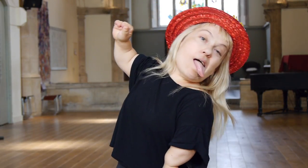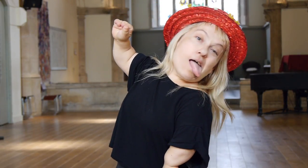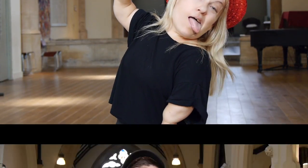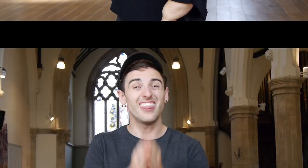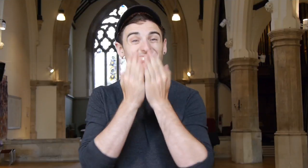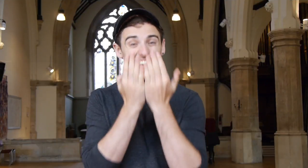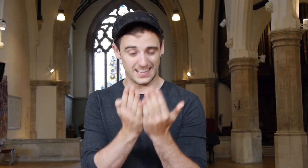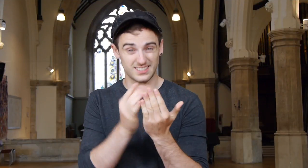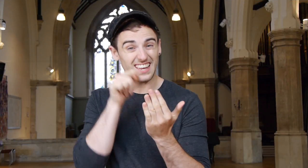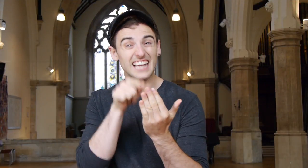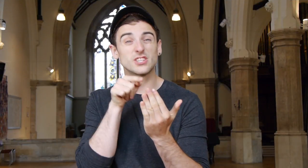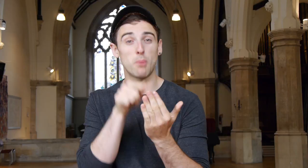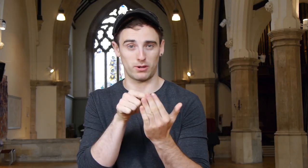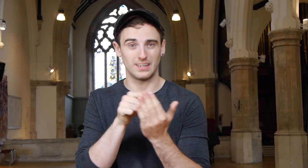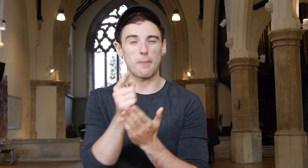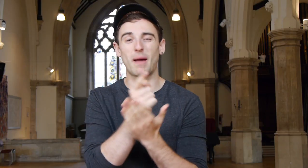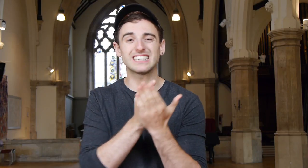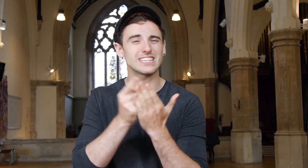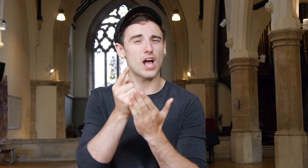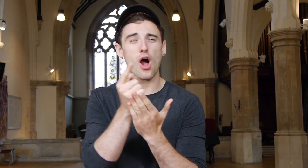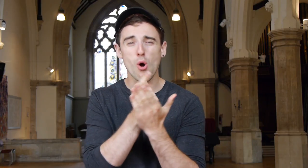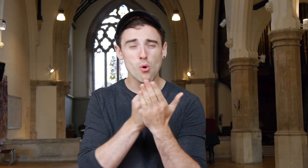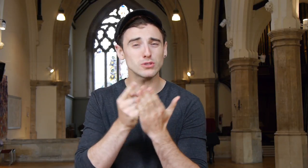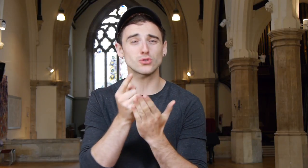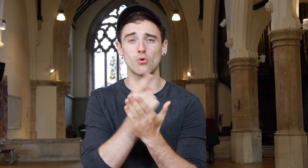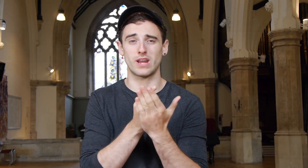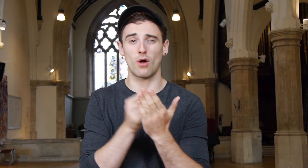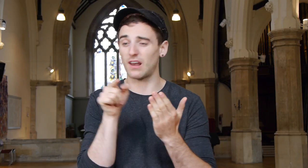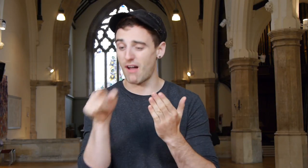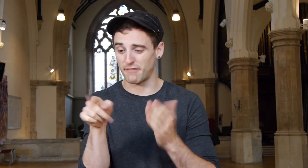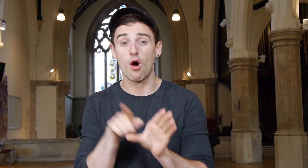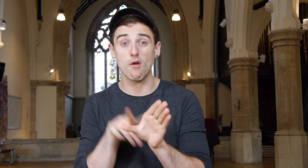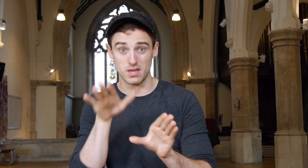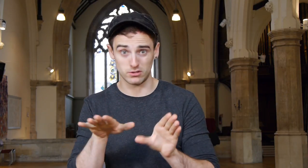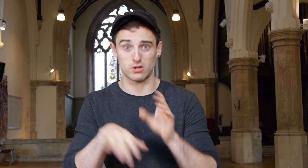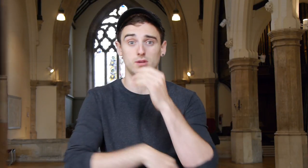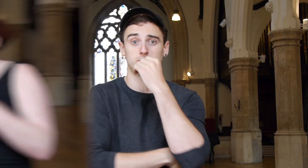Eeurrgh! This is the book that based its whole story on the life of a young child